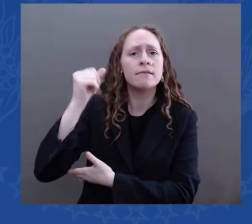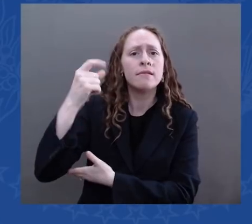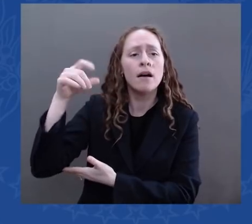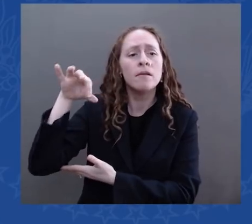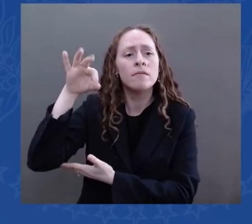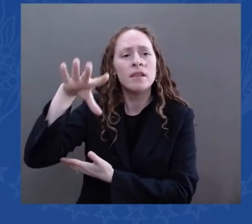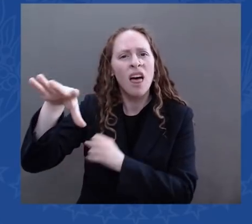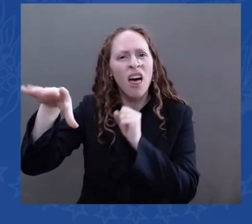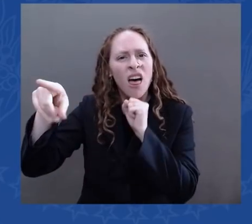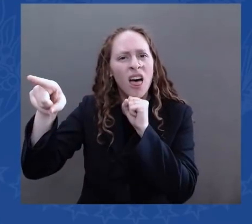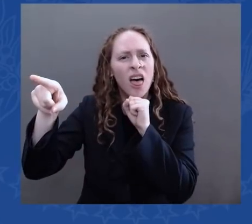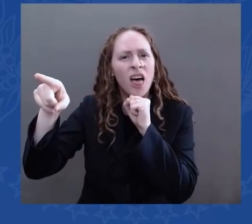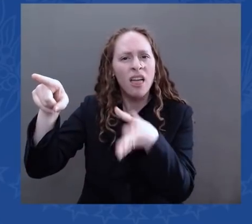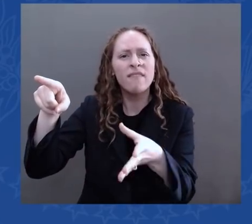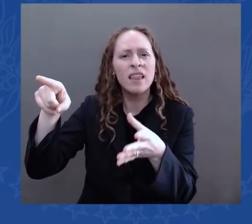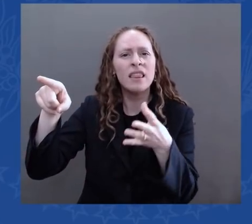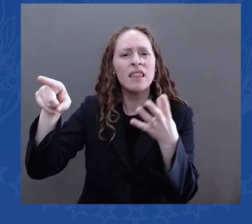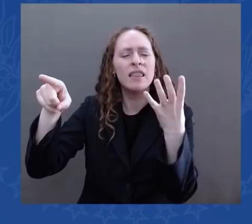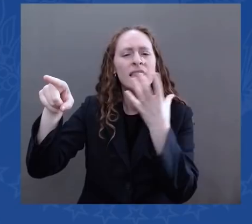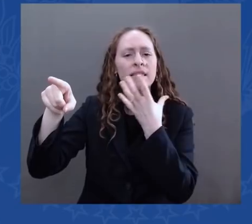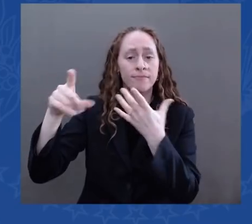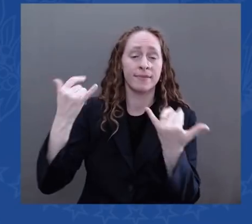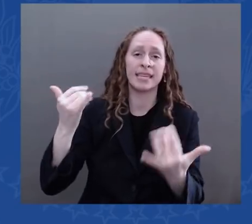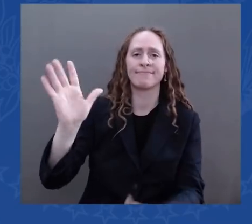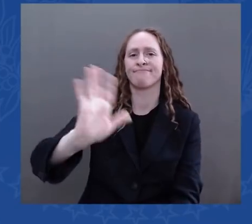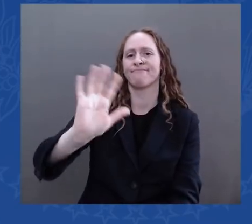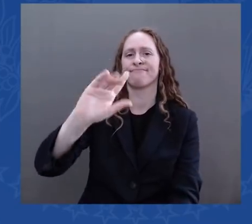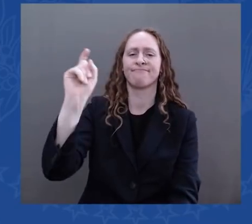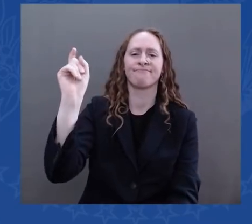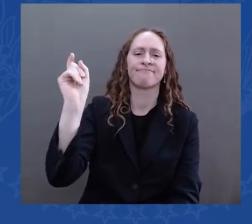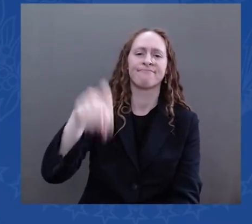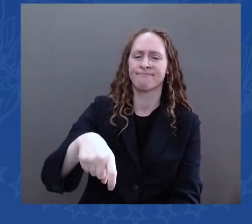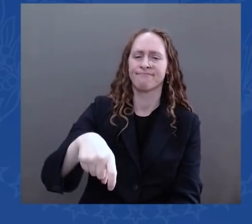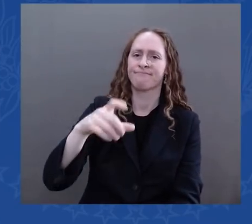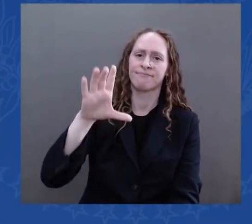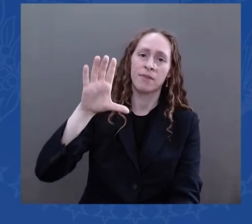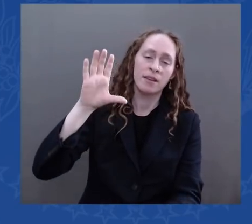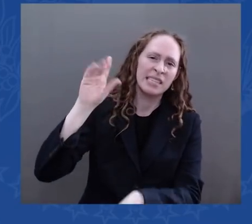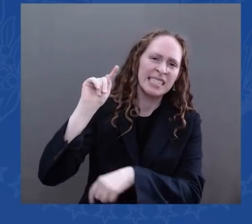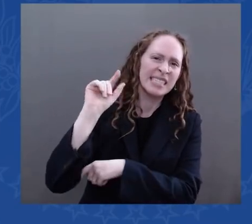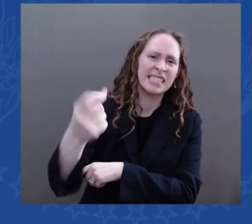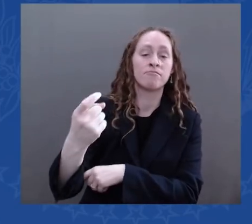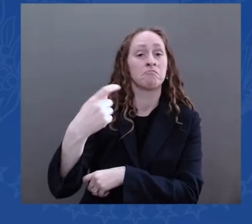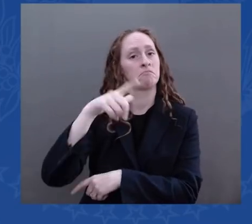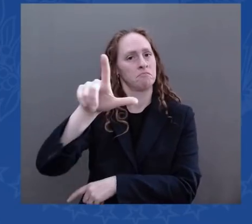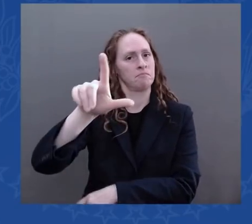far lower than the rate it was between World War Two and 2017, when it was lowered -- as of today.